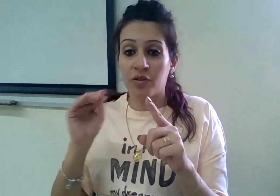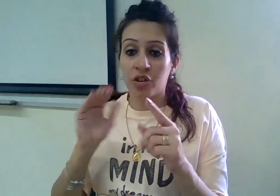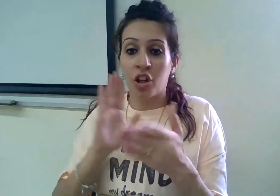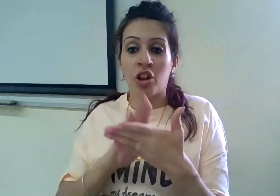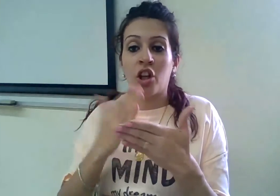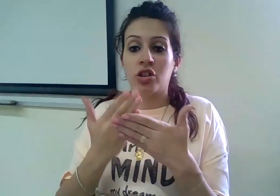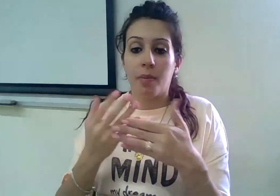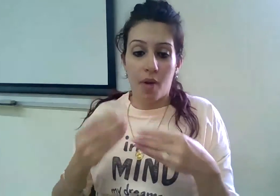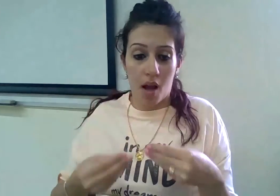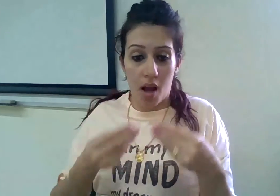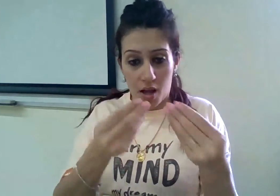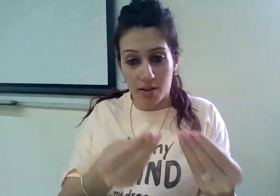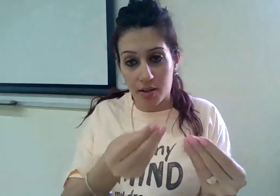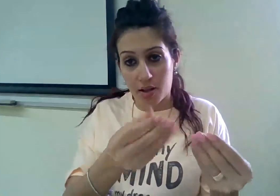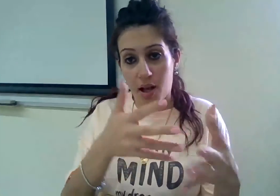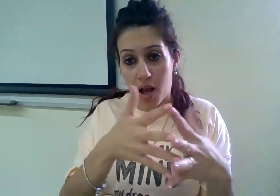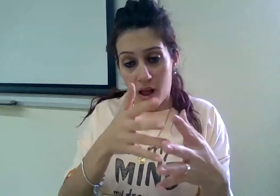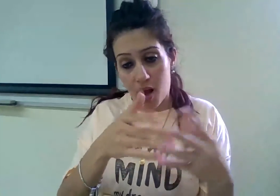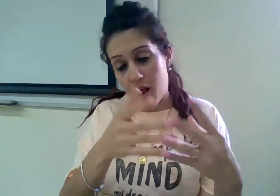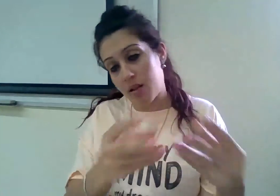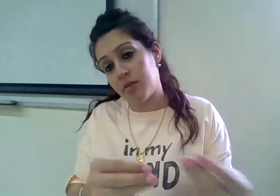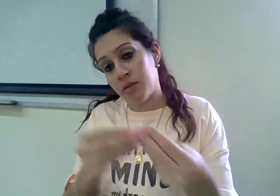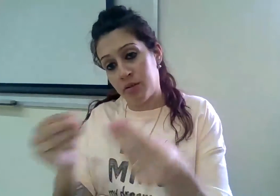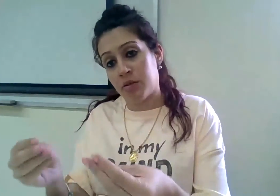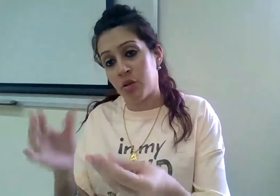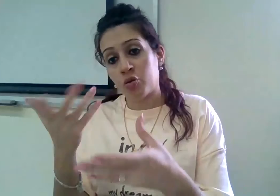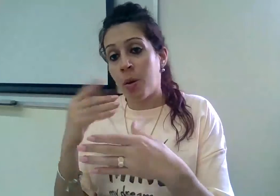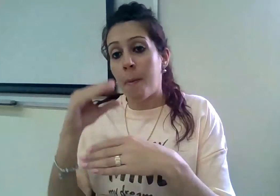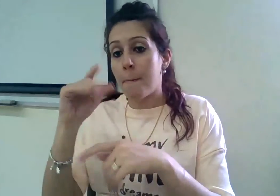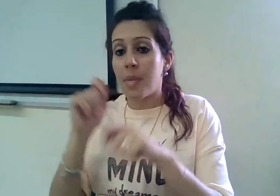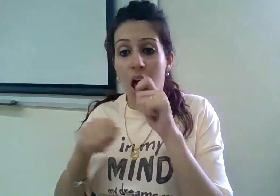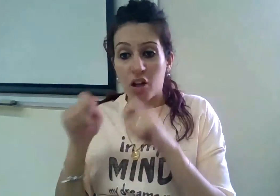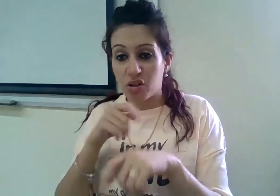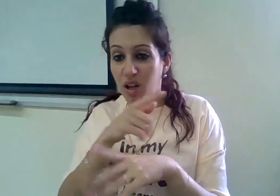They impact, then influence each other.